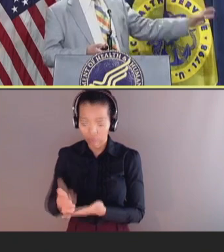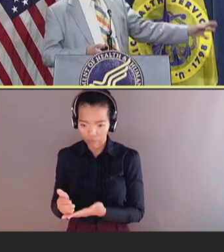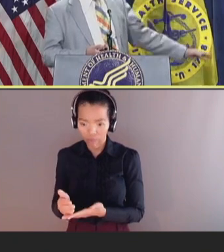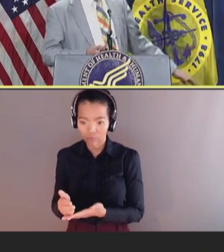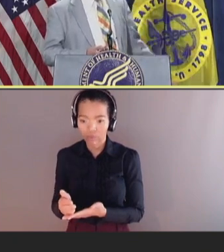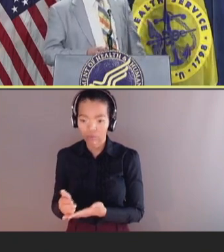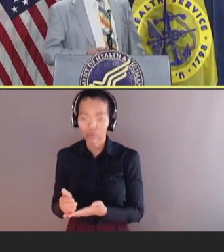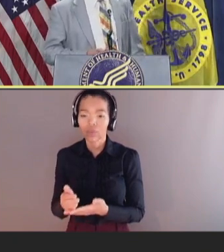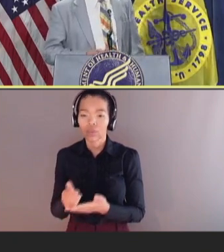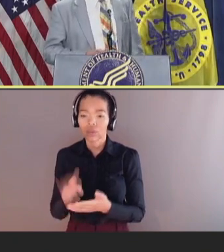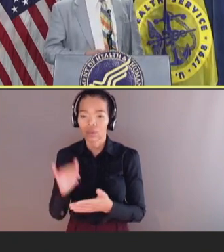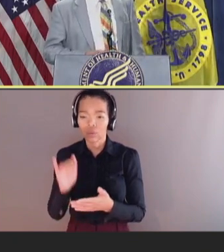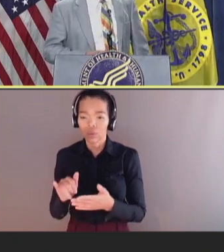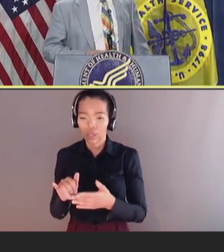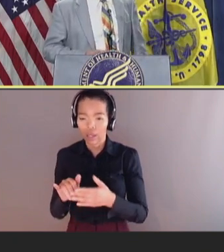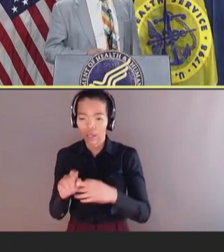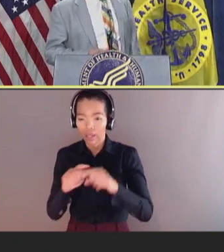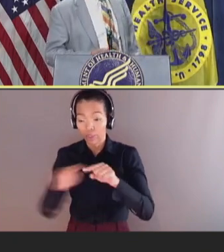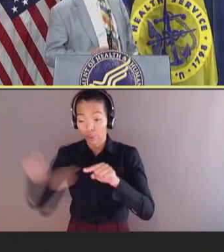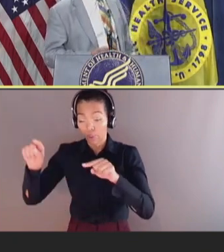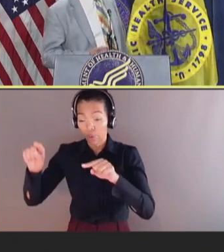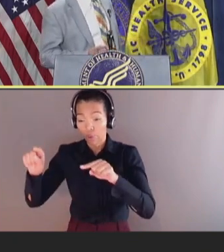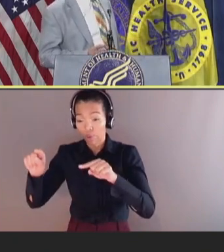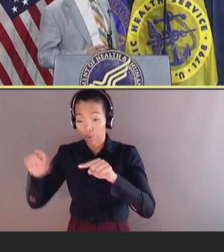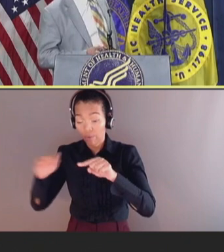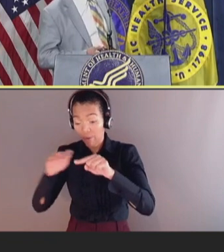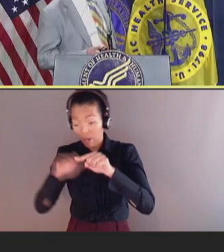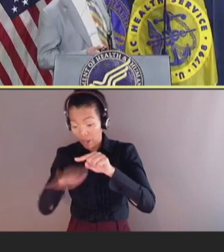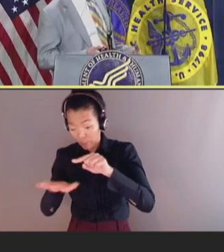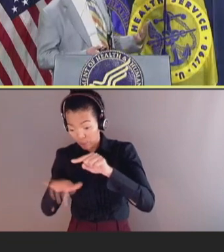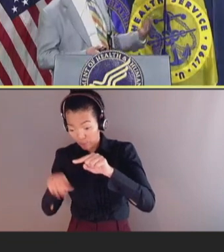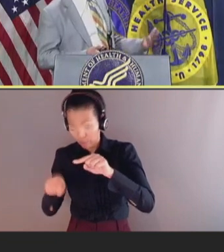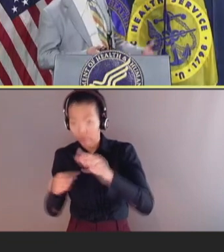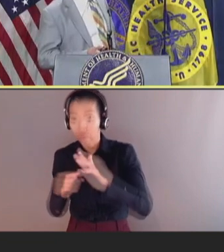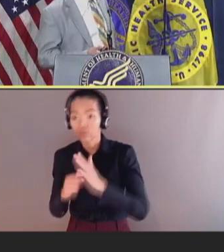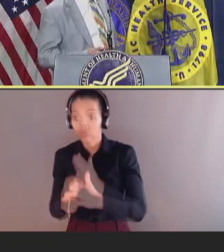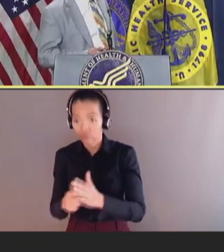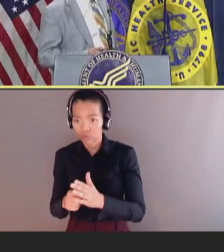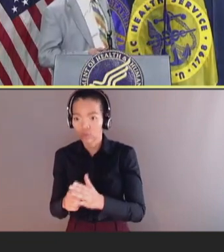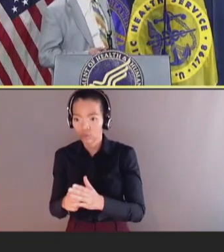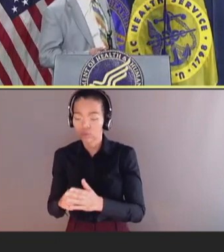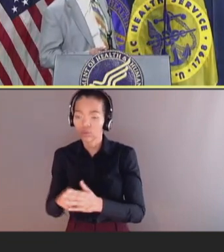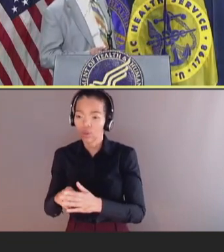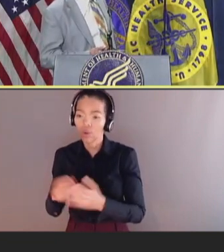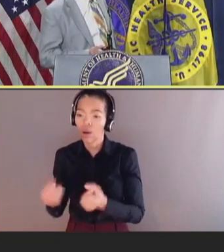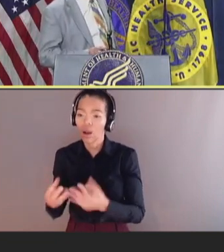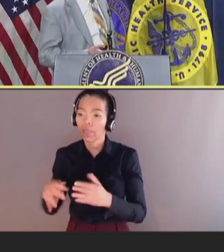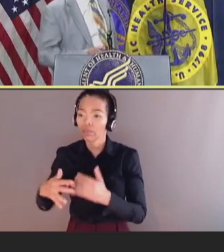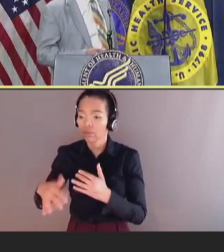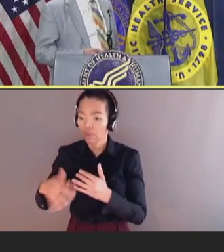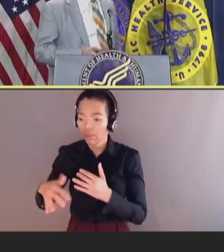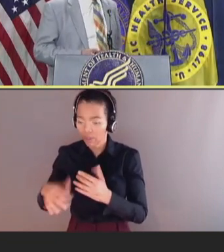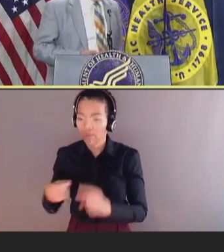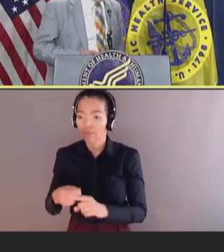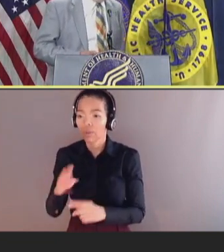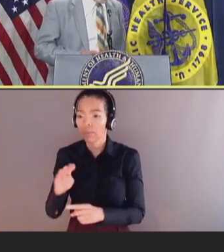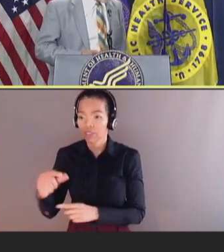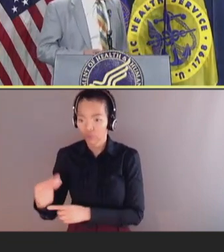total shedding pattern. So, we may have a putative protective signature,